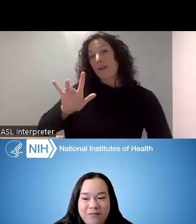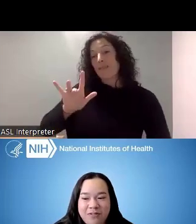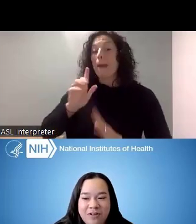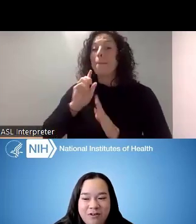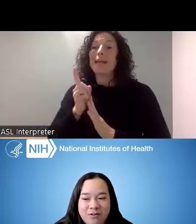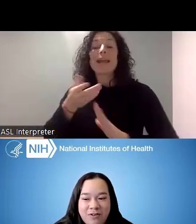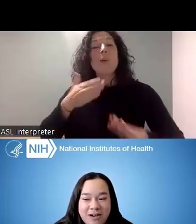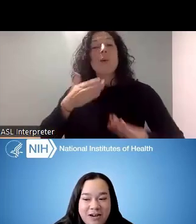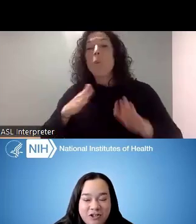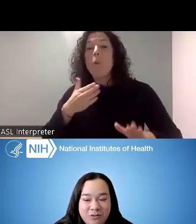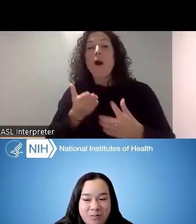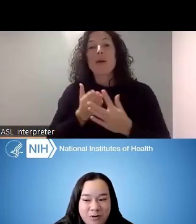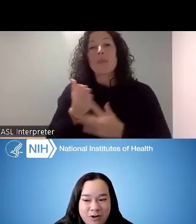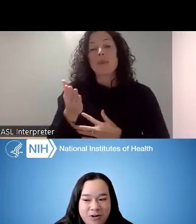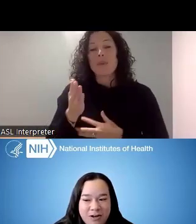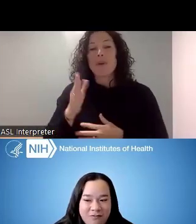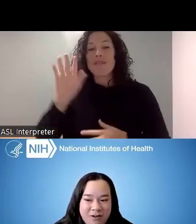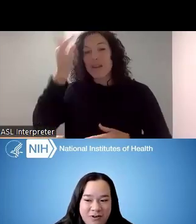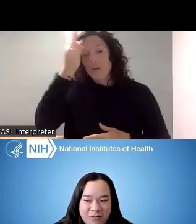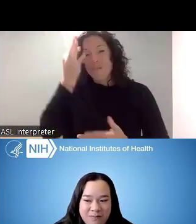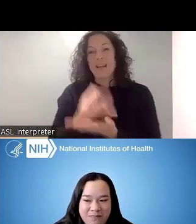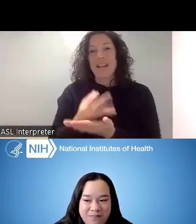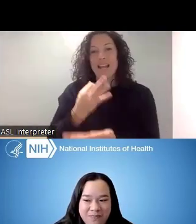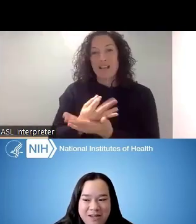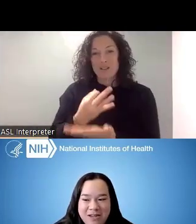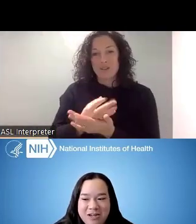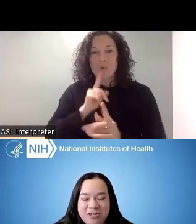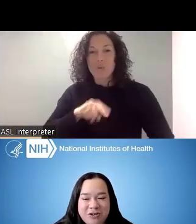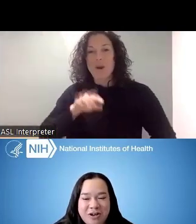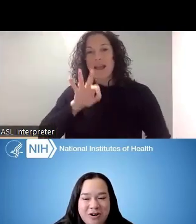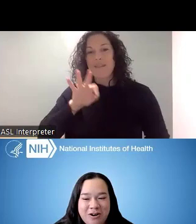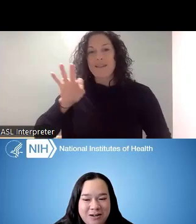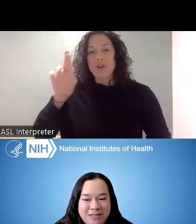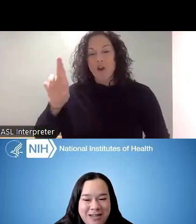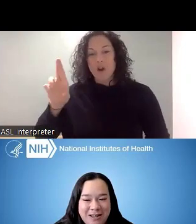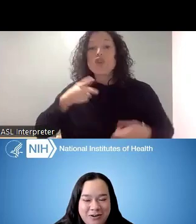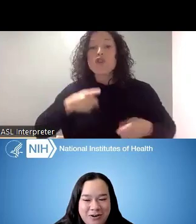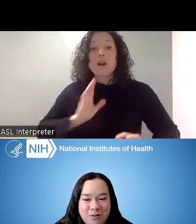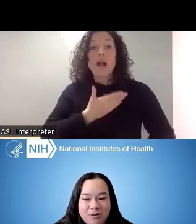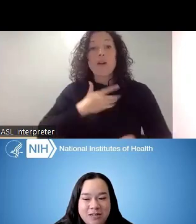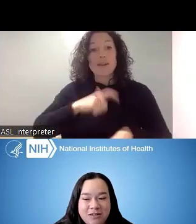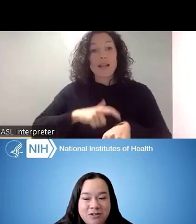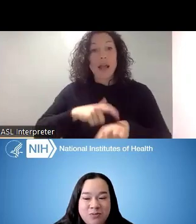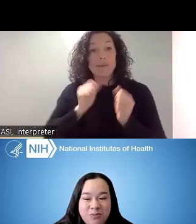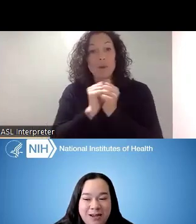of the Federal Financial Report, FFR. During our time together, our presenters will be